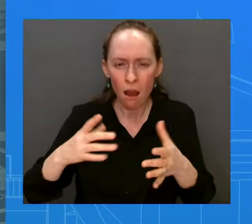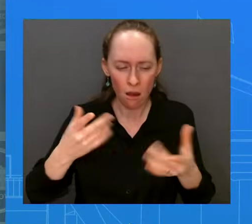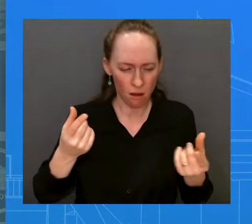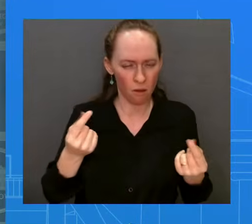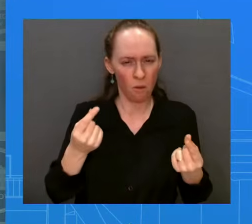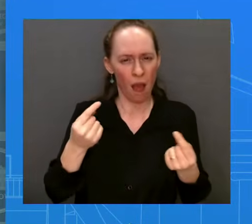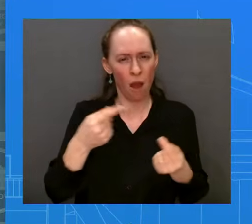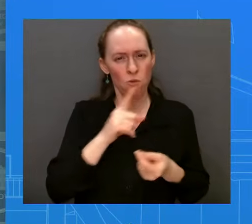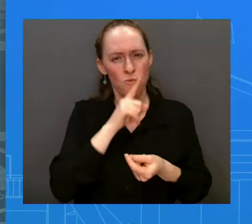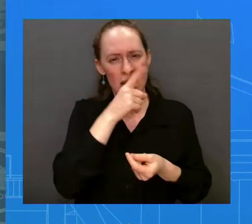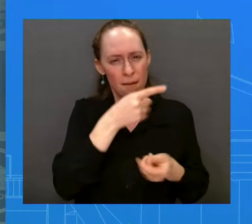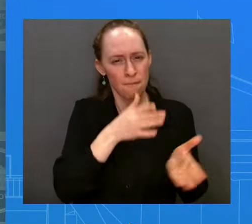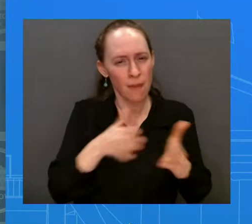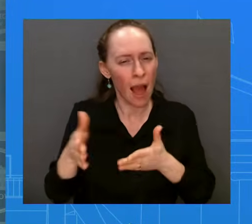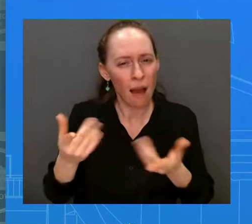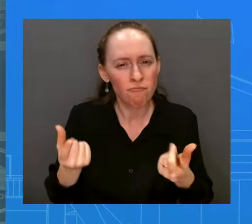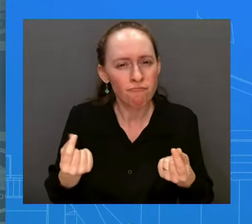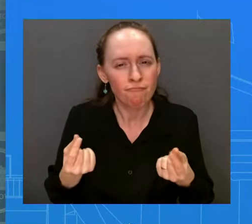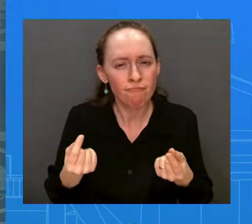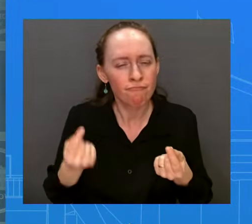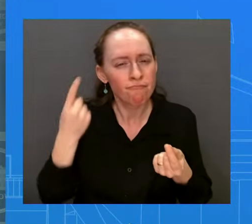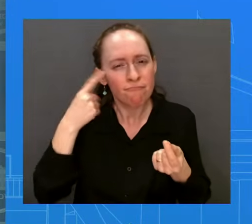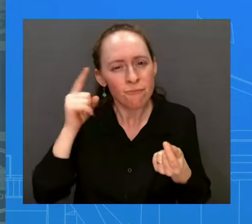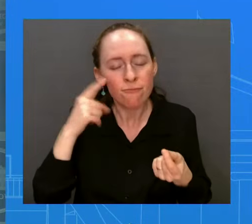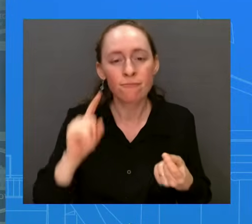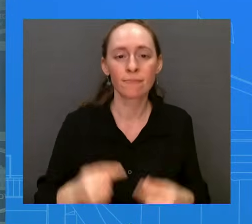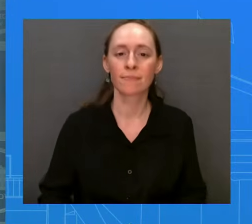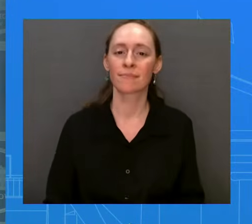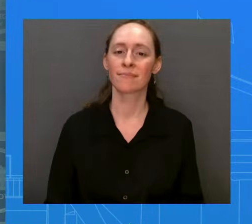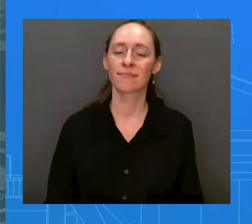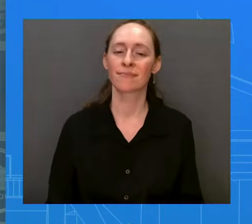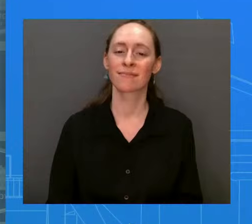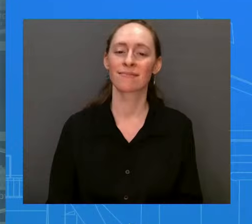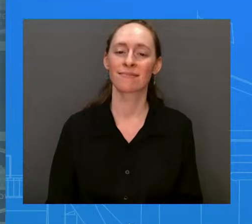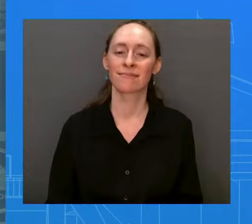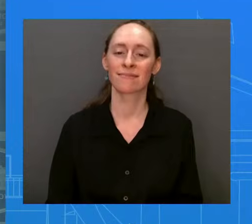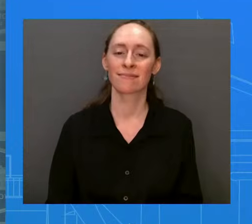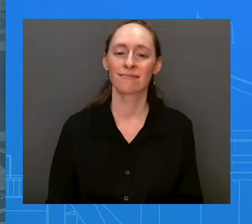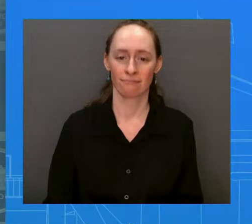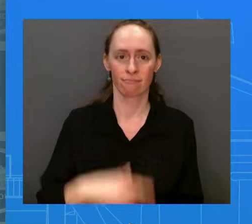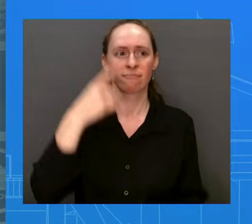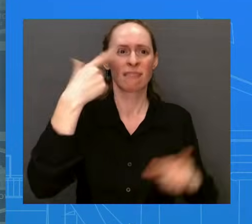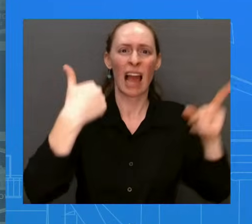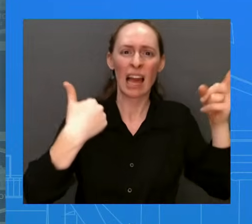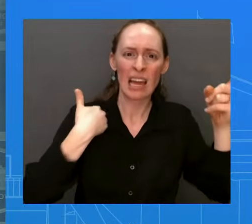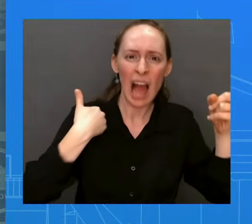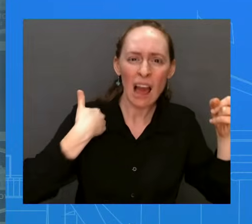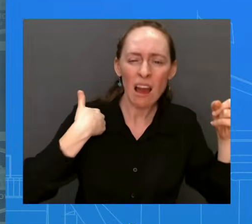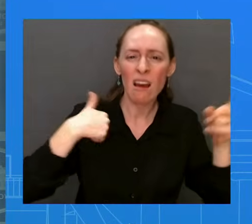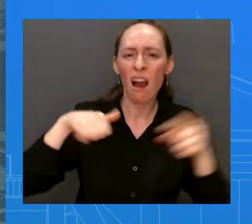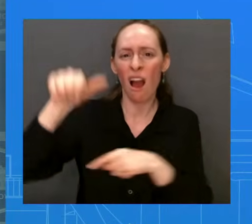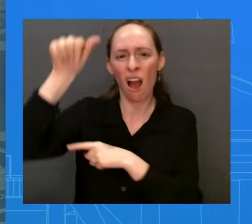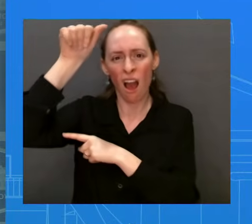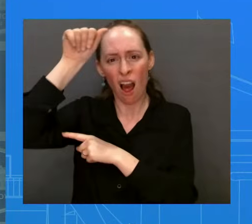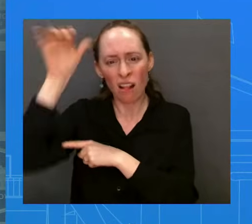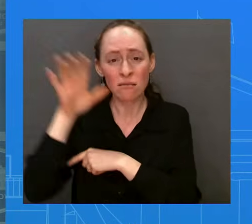are in pretty remote terrain -- ice, wilderness, all of that -- making it difficult to find them in winter weather.